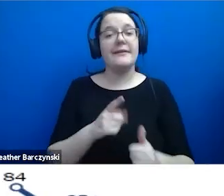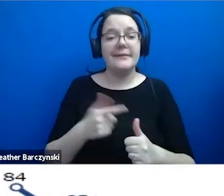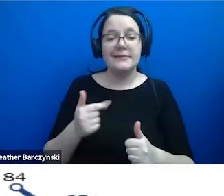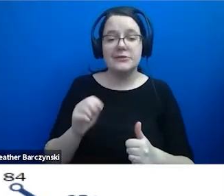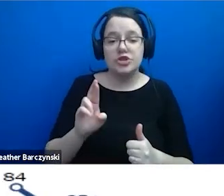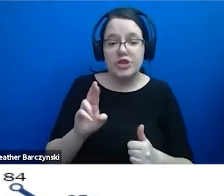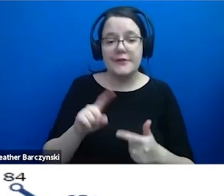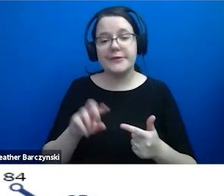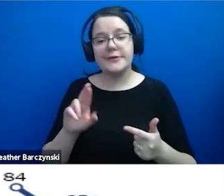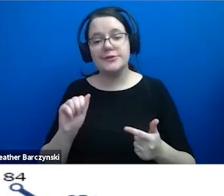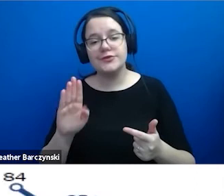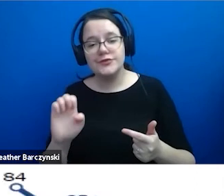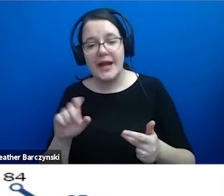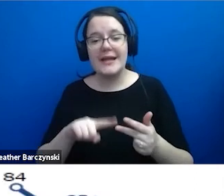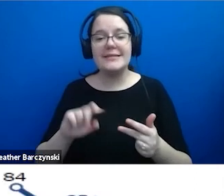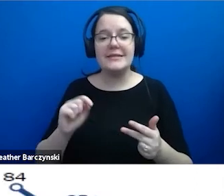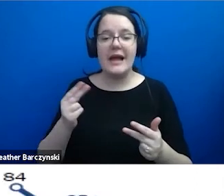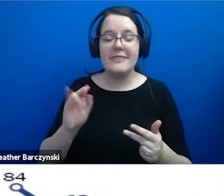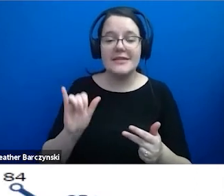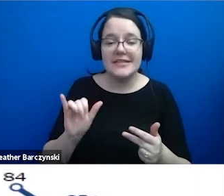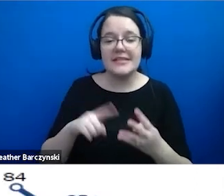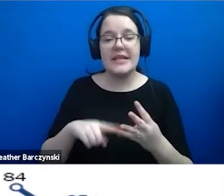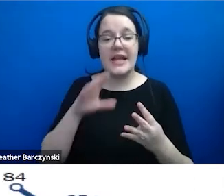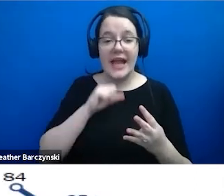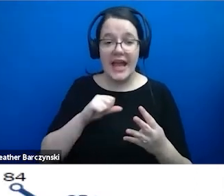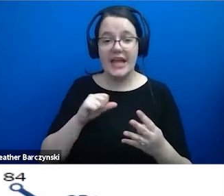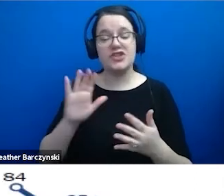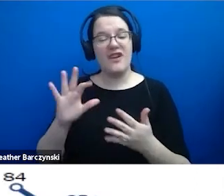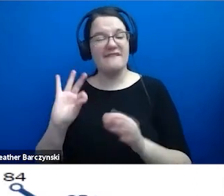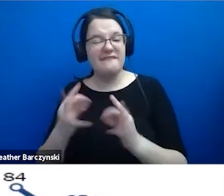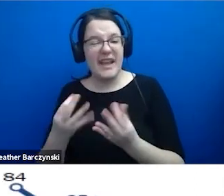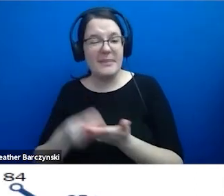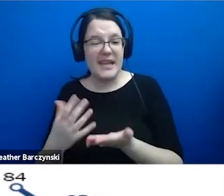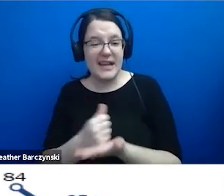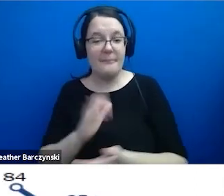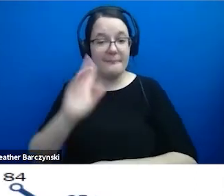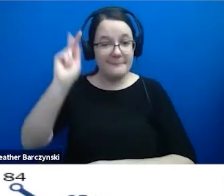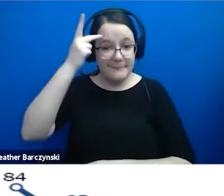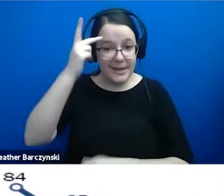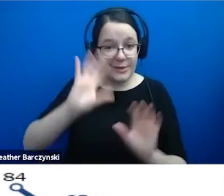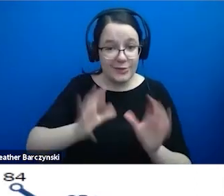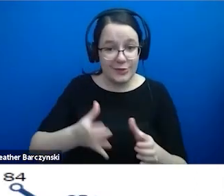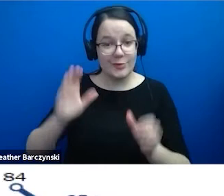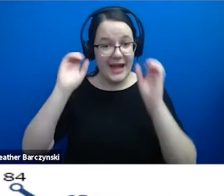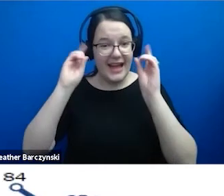age family income even political party um and education all of these are factors that influence